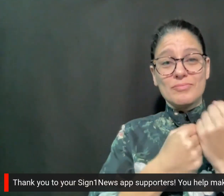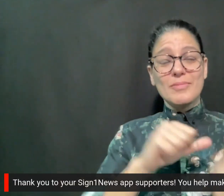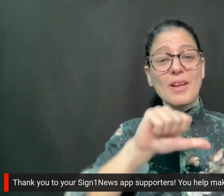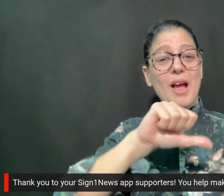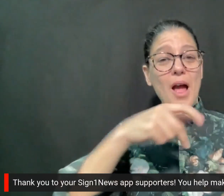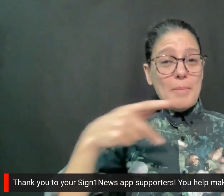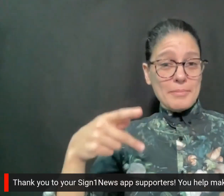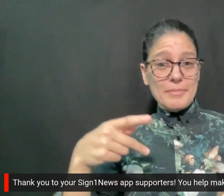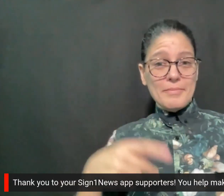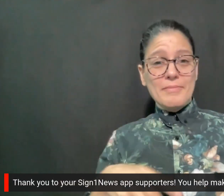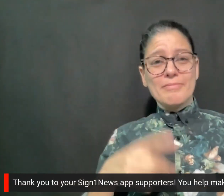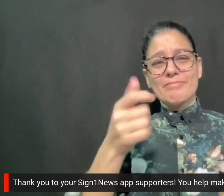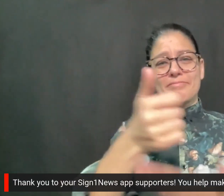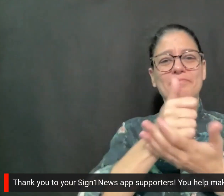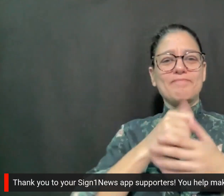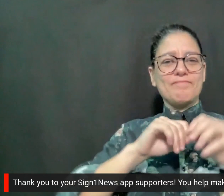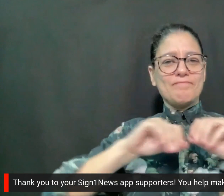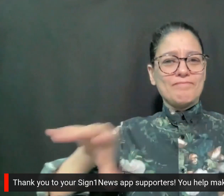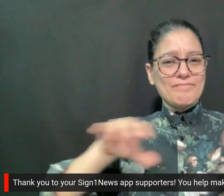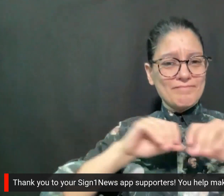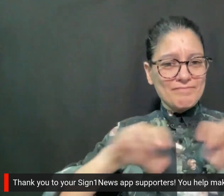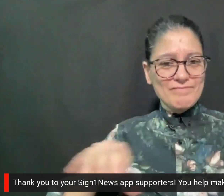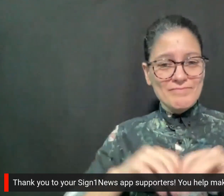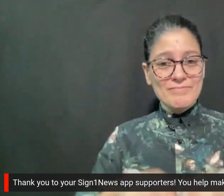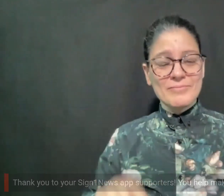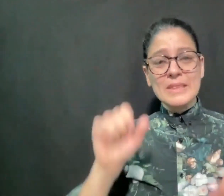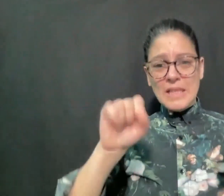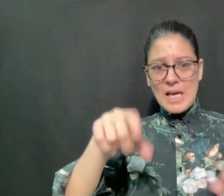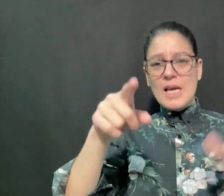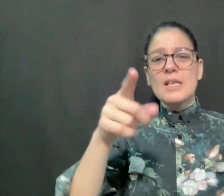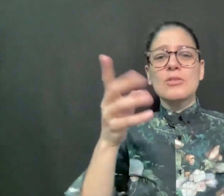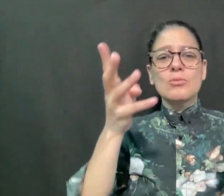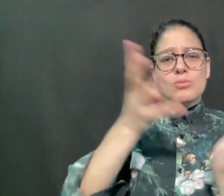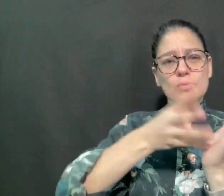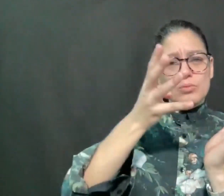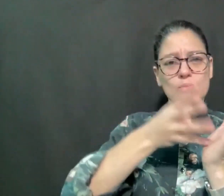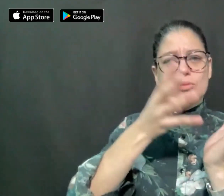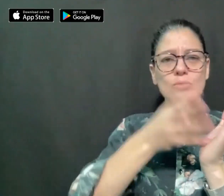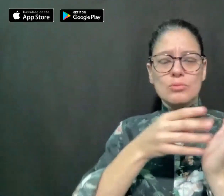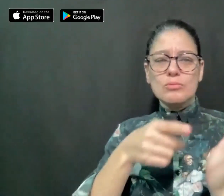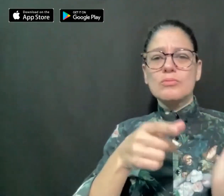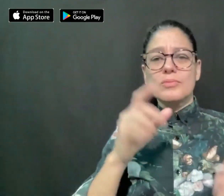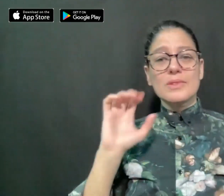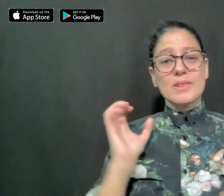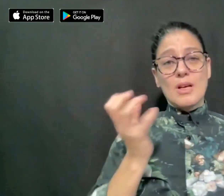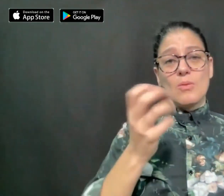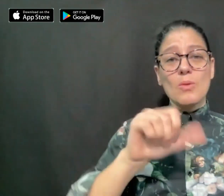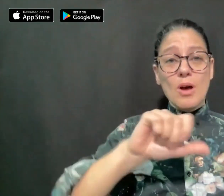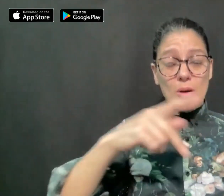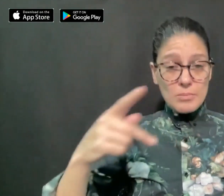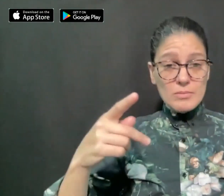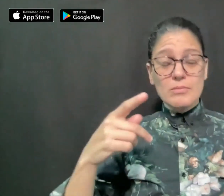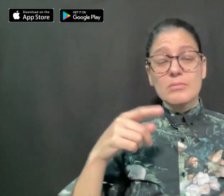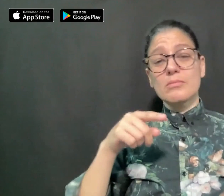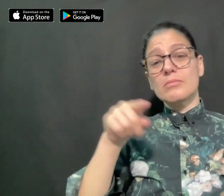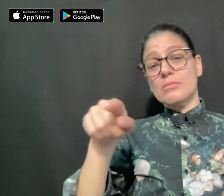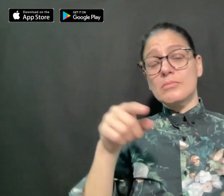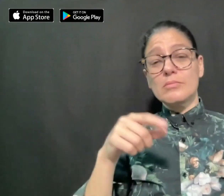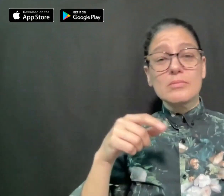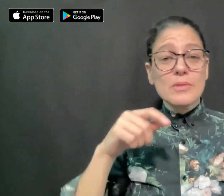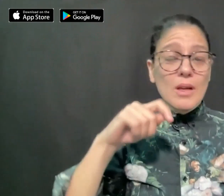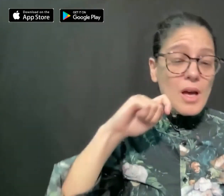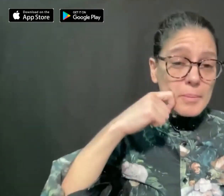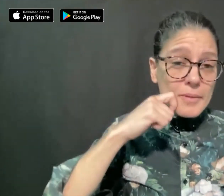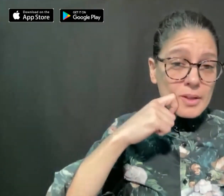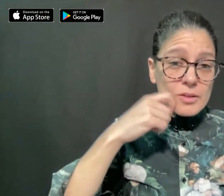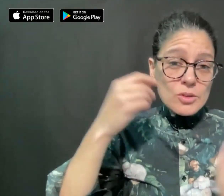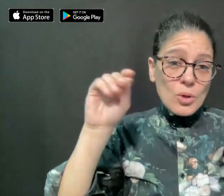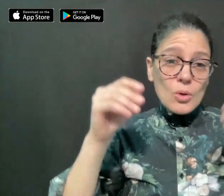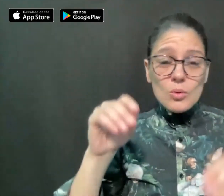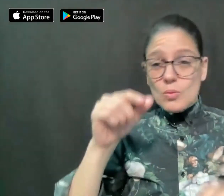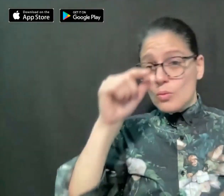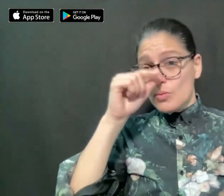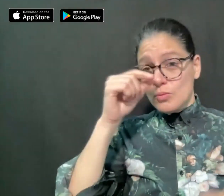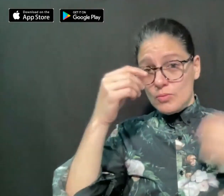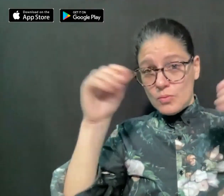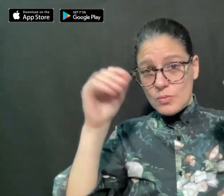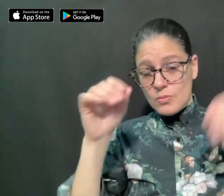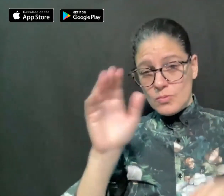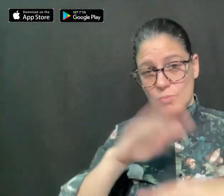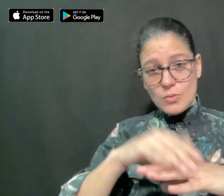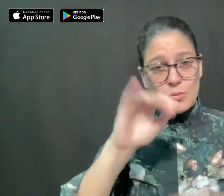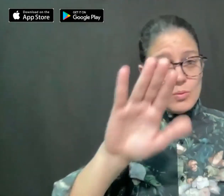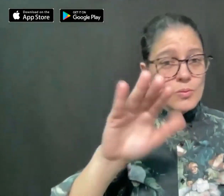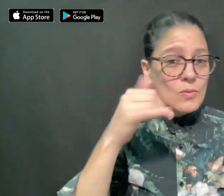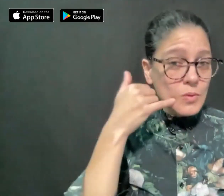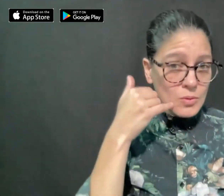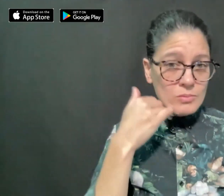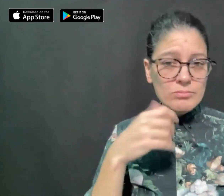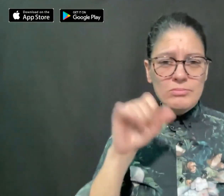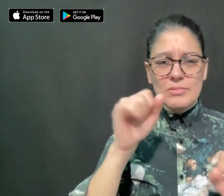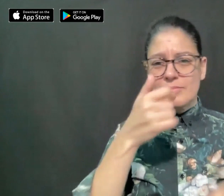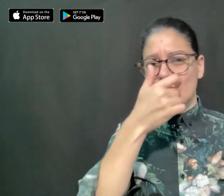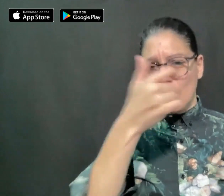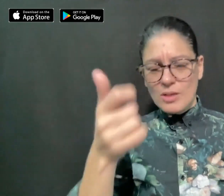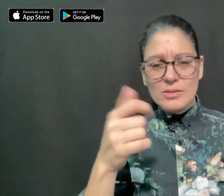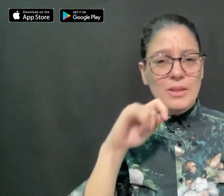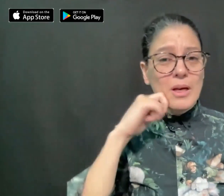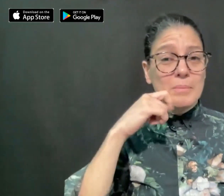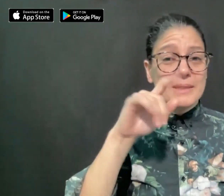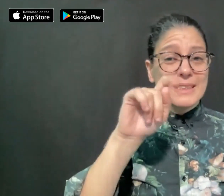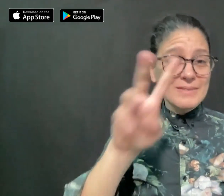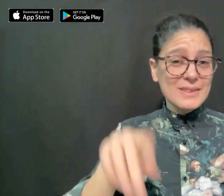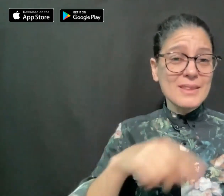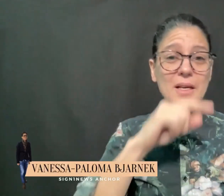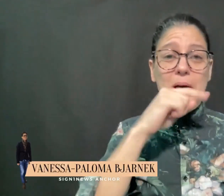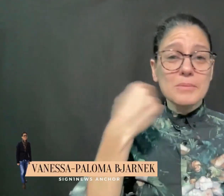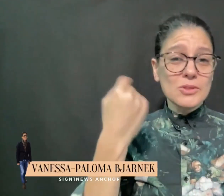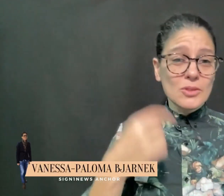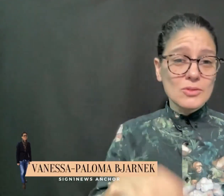broadcast happened you can download the Sign1News app by heading to the app store